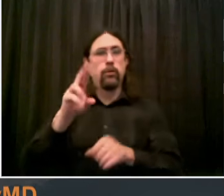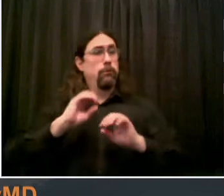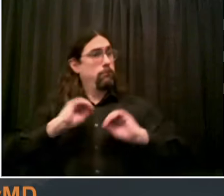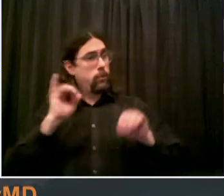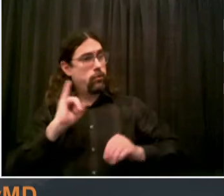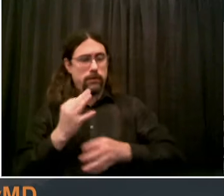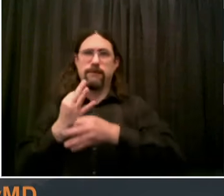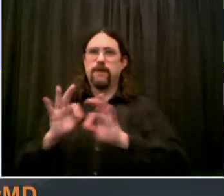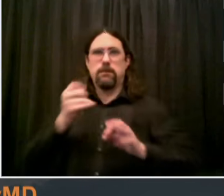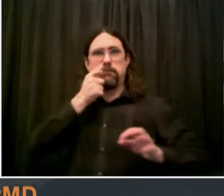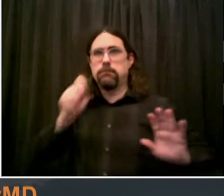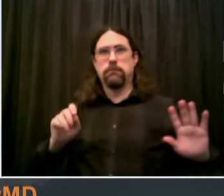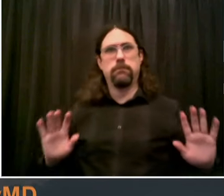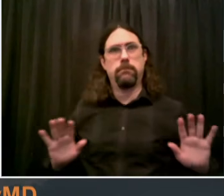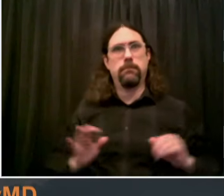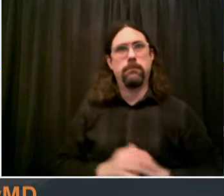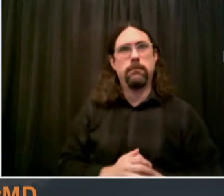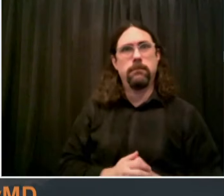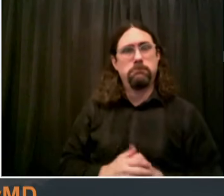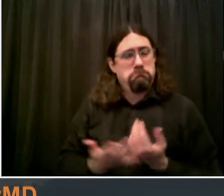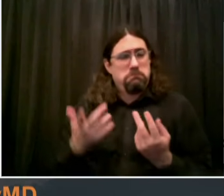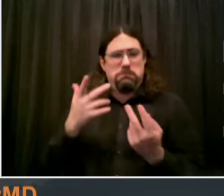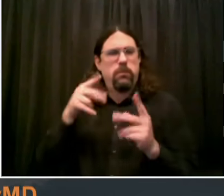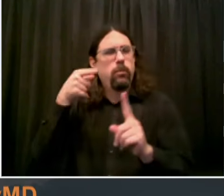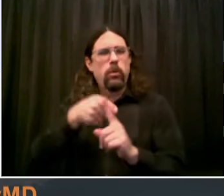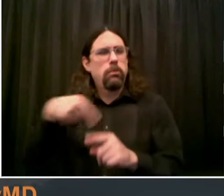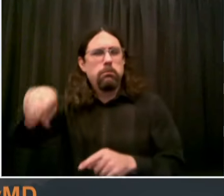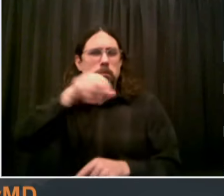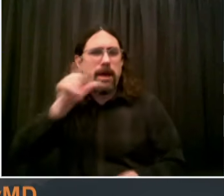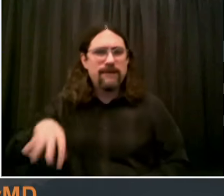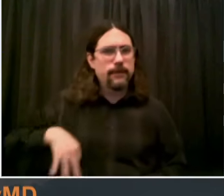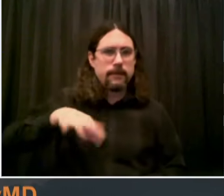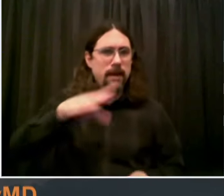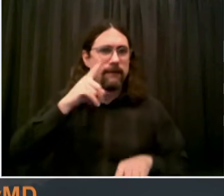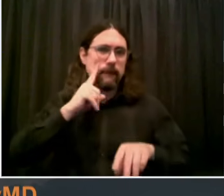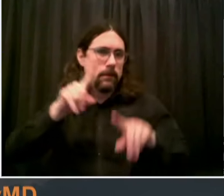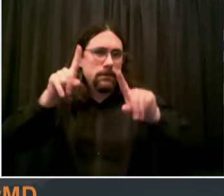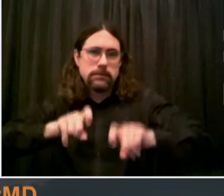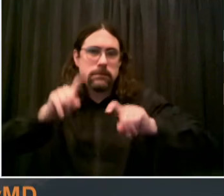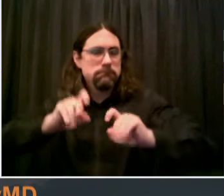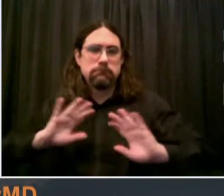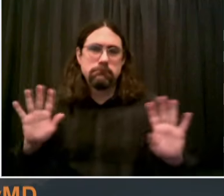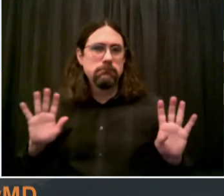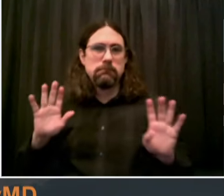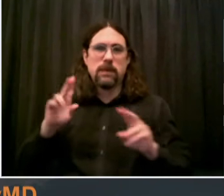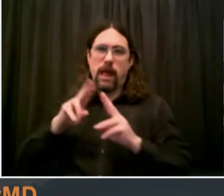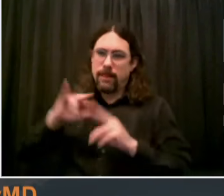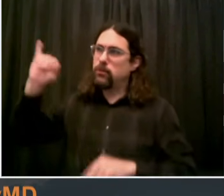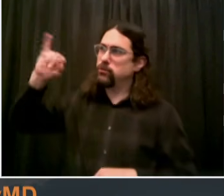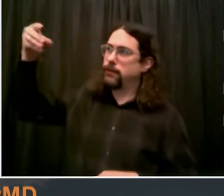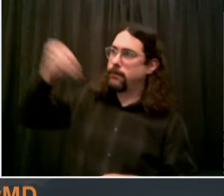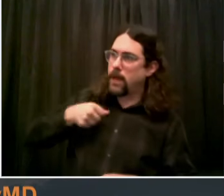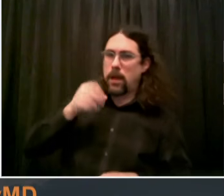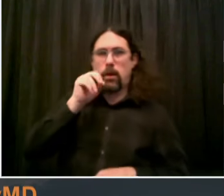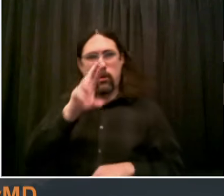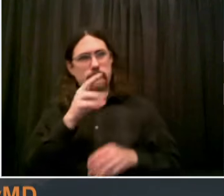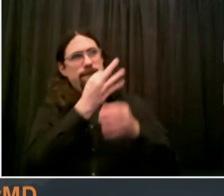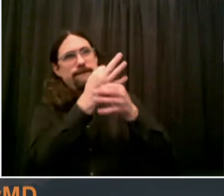COMMITMENT TO THE PEOPLE OF THIS CITY. THEY ARE STEPPING UP AND SAYING IF YOU DON'T HAVE INSURANCE, THEY'LL BE THERE FOR YOU. THIS IS